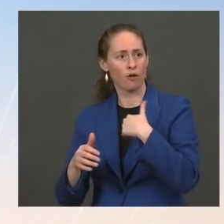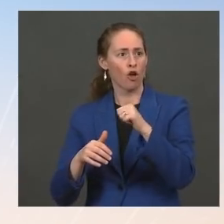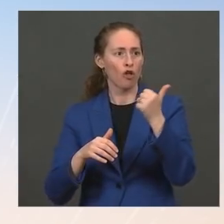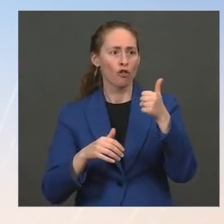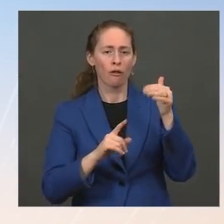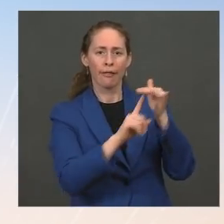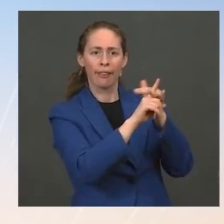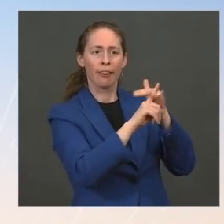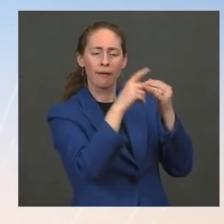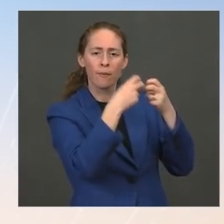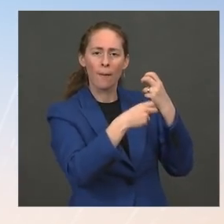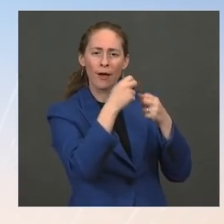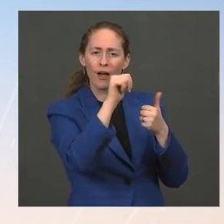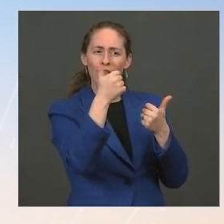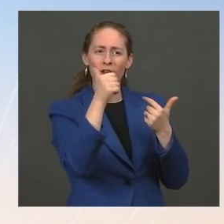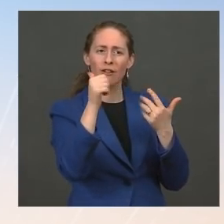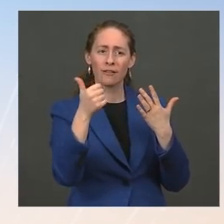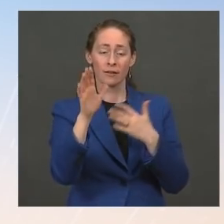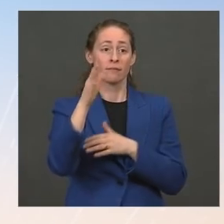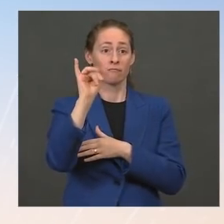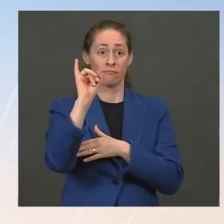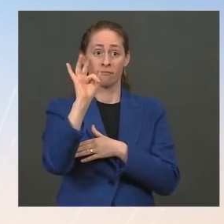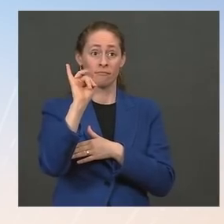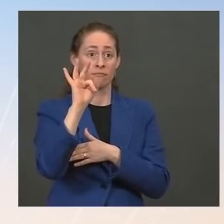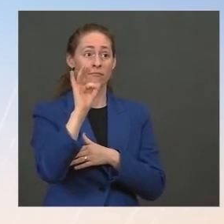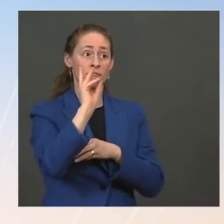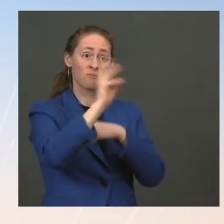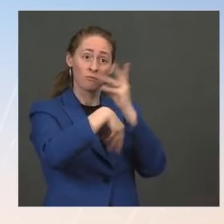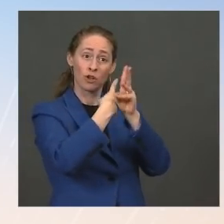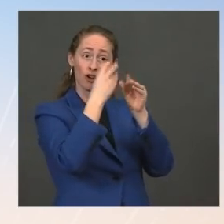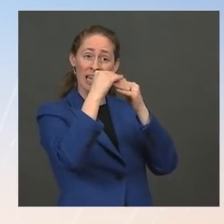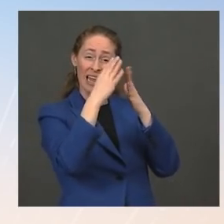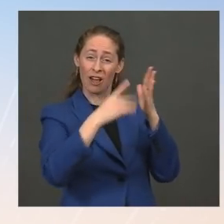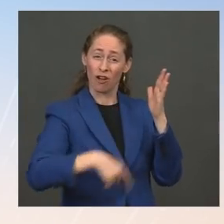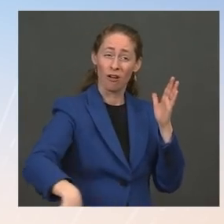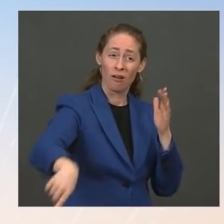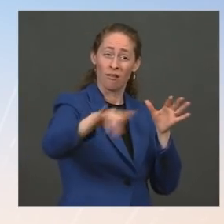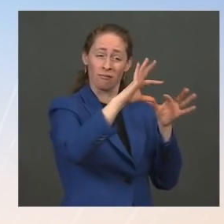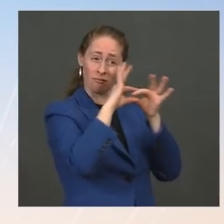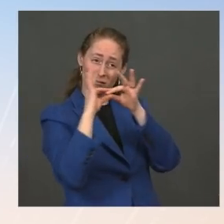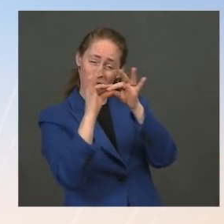it's additional capacity as well. Included in that $267 million,